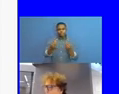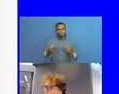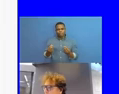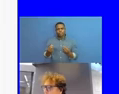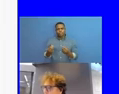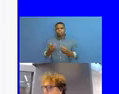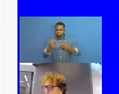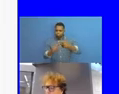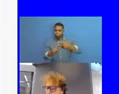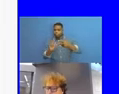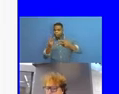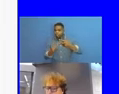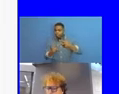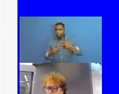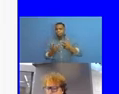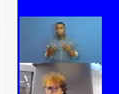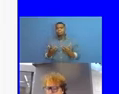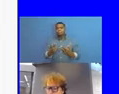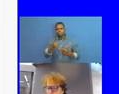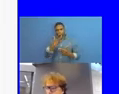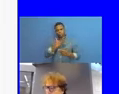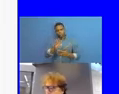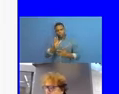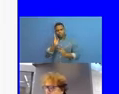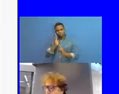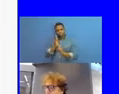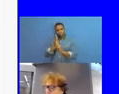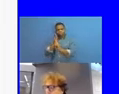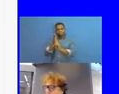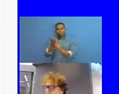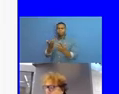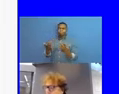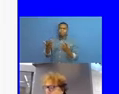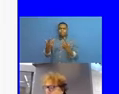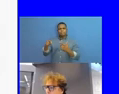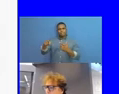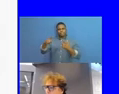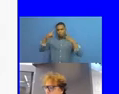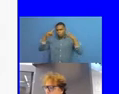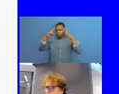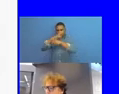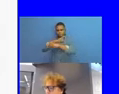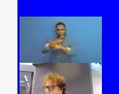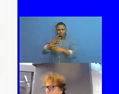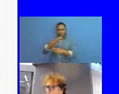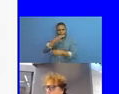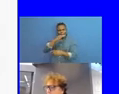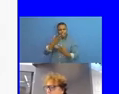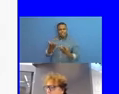What are the challenges we think we will face? Resources are always limited, so what are the challenges